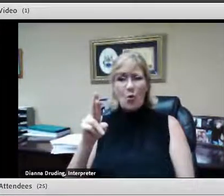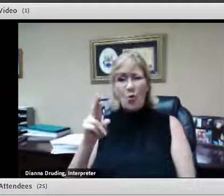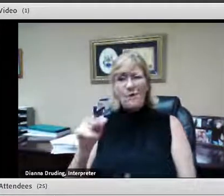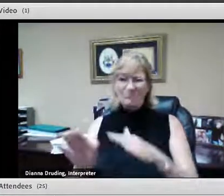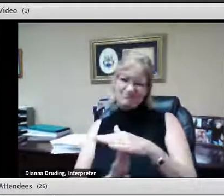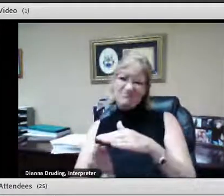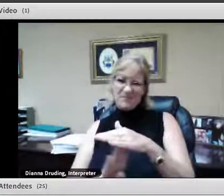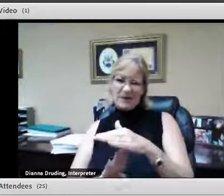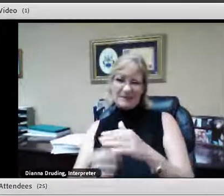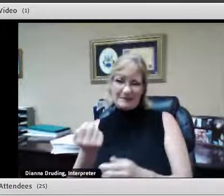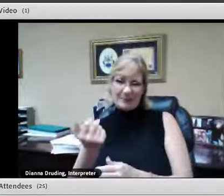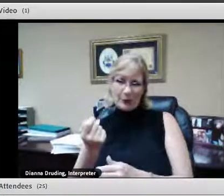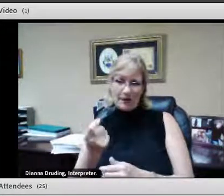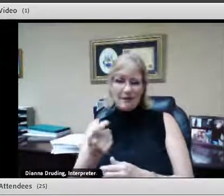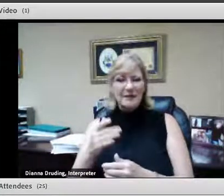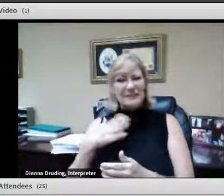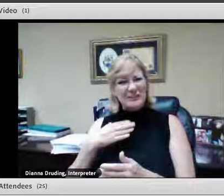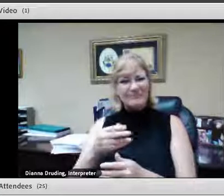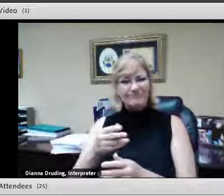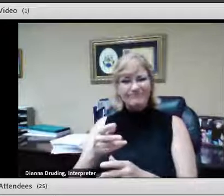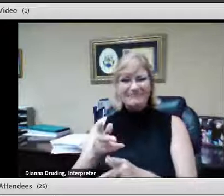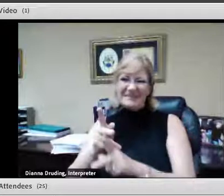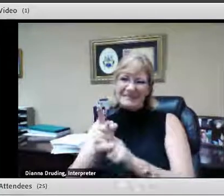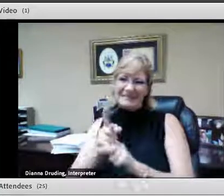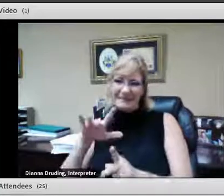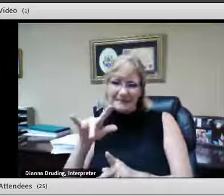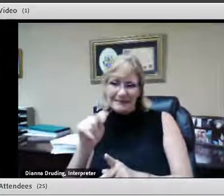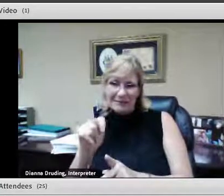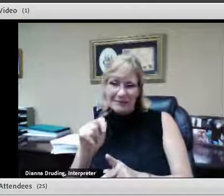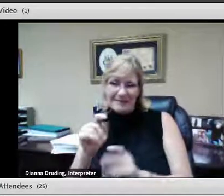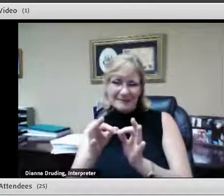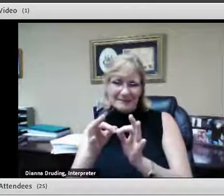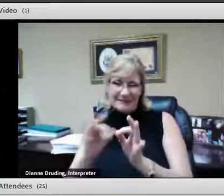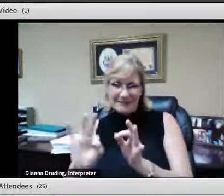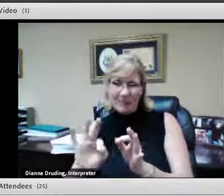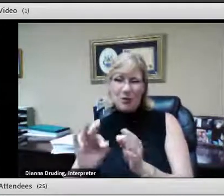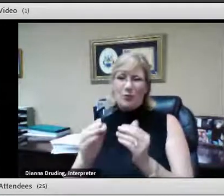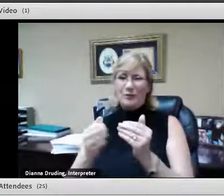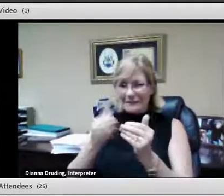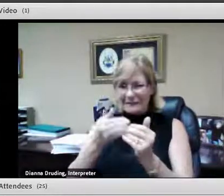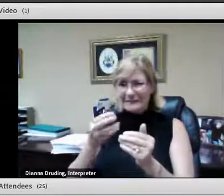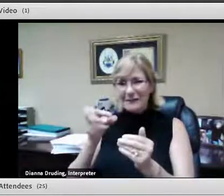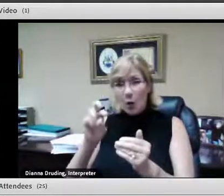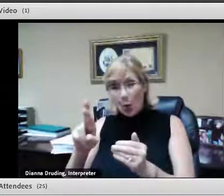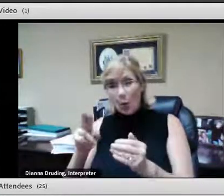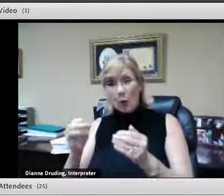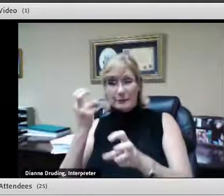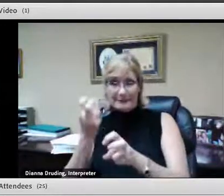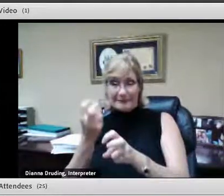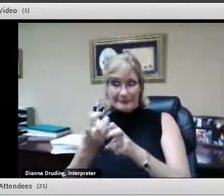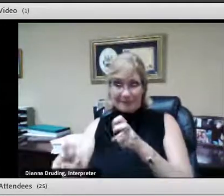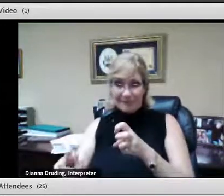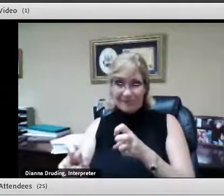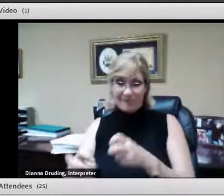So, just keep it something that, you know, can be easy or tough. Ryan: Yeah, get a lot of mileage out of this game